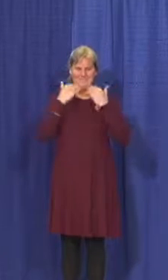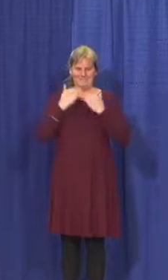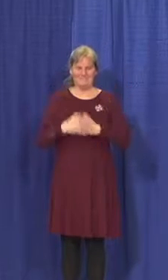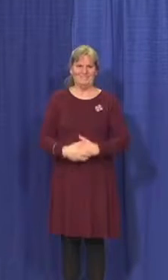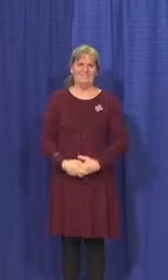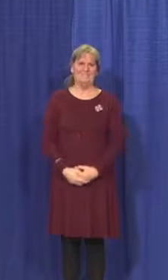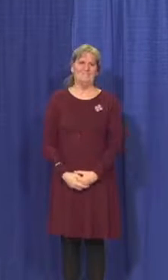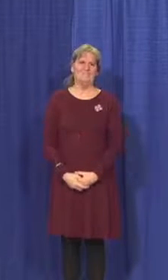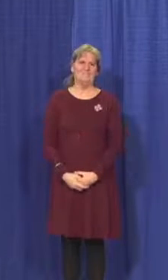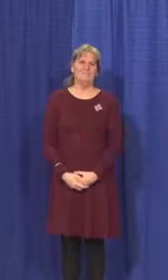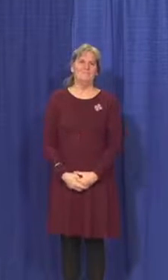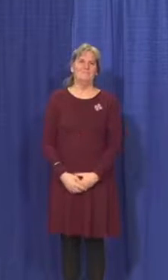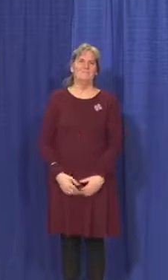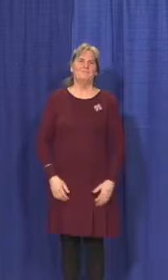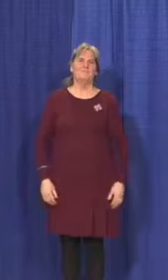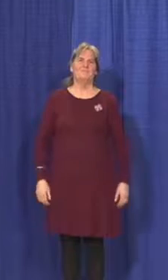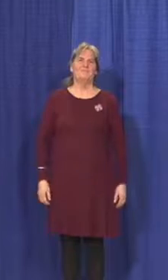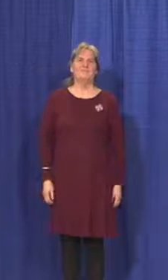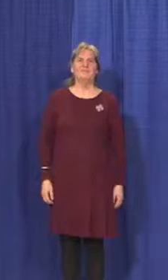Thank you.